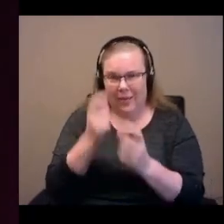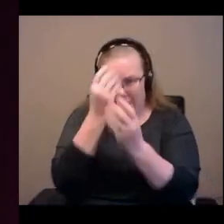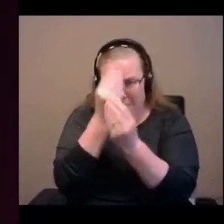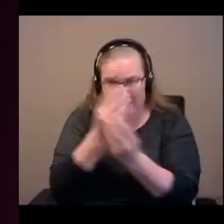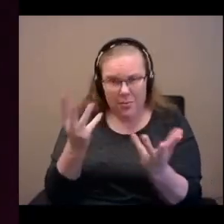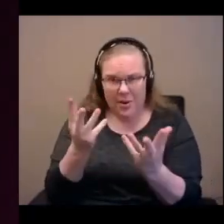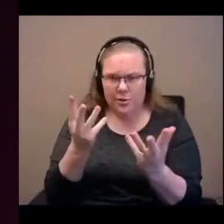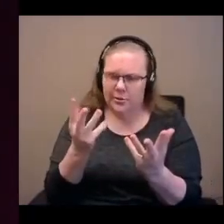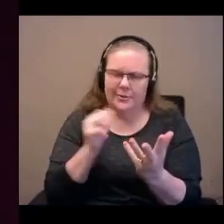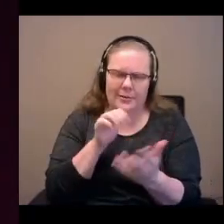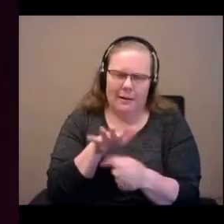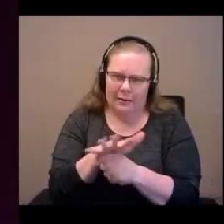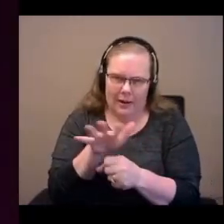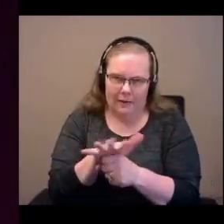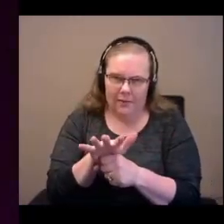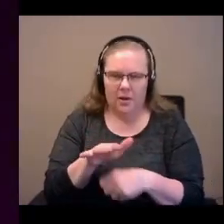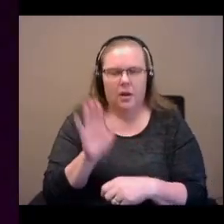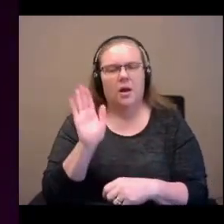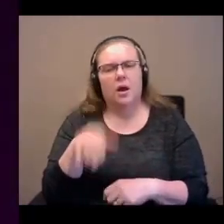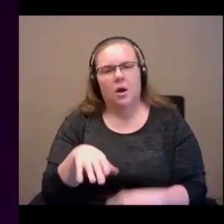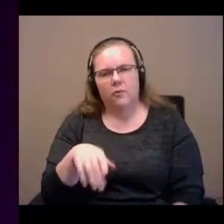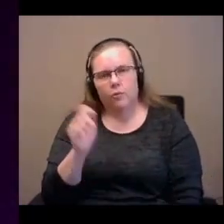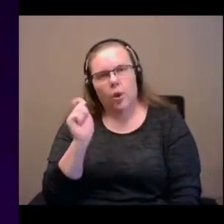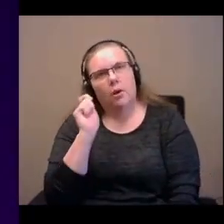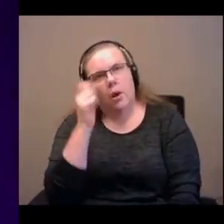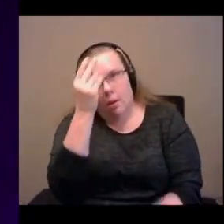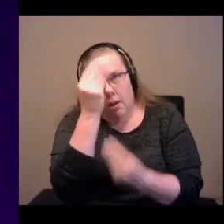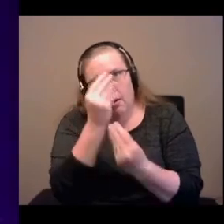Many of us think, “Oh, if we just hit people over the head with information, they will come around.”